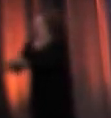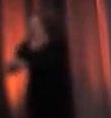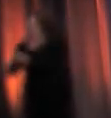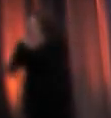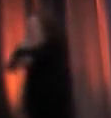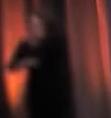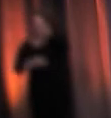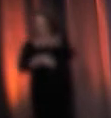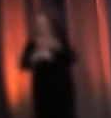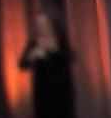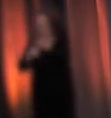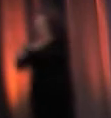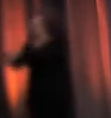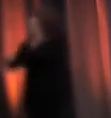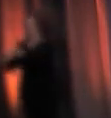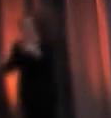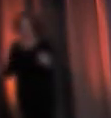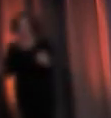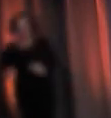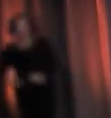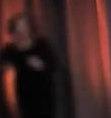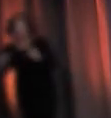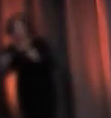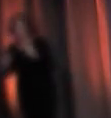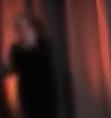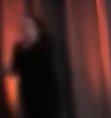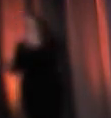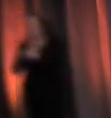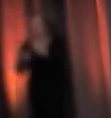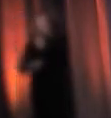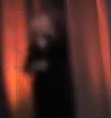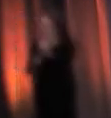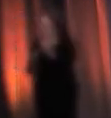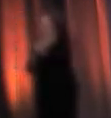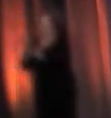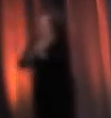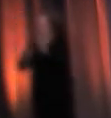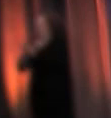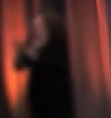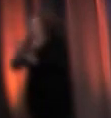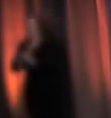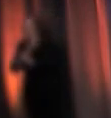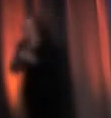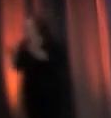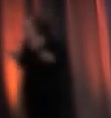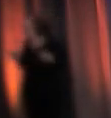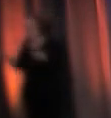Des ateliers de différents intervenants qui vous présenteront leurs solutions.